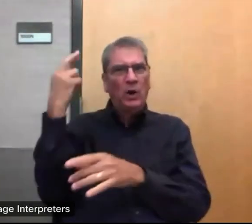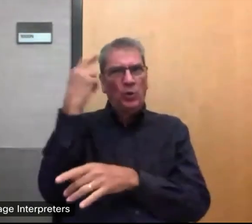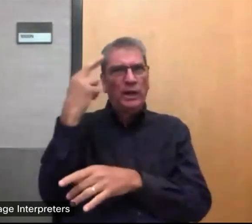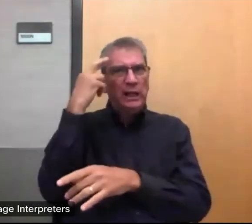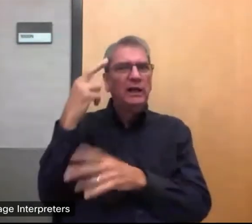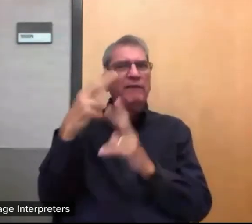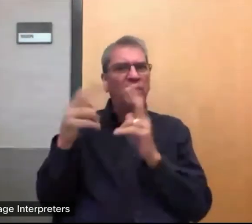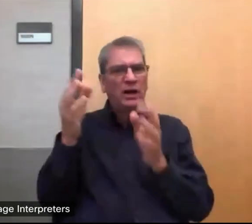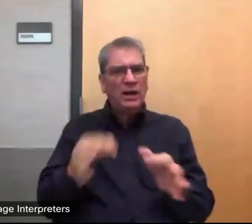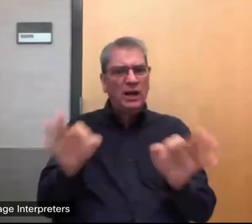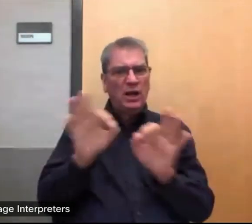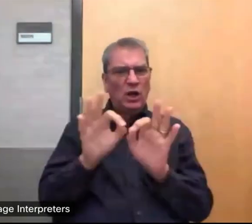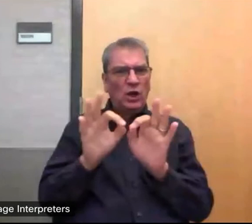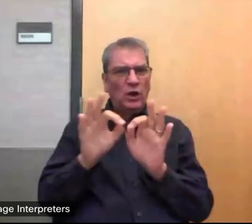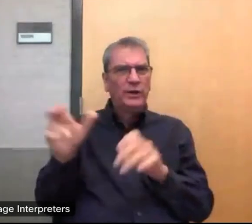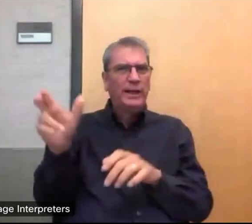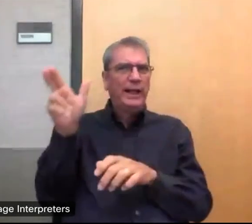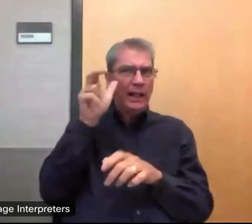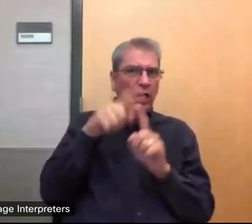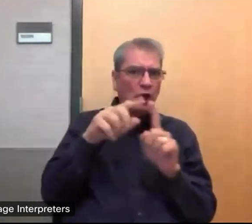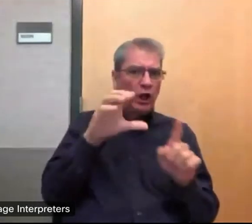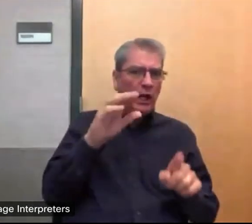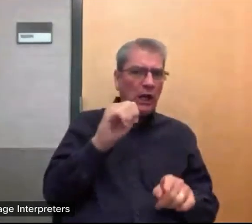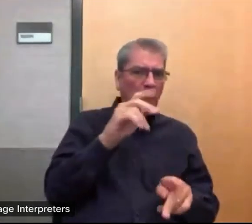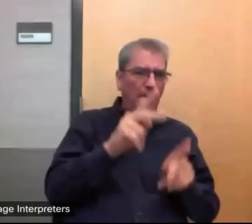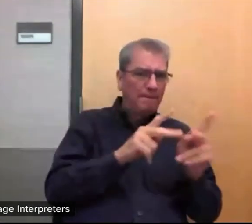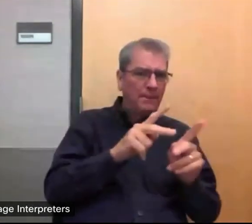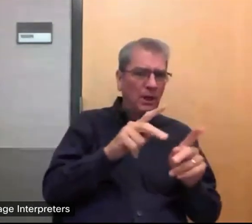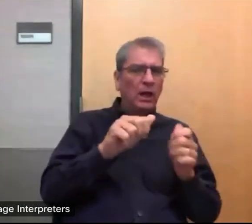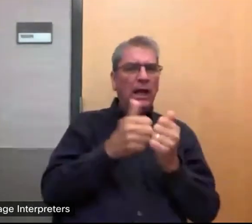to listen to our comms folks that really know what's going on in our in touch with, uh,